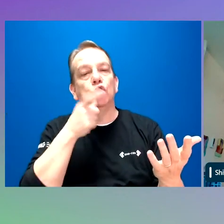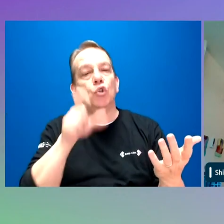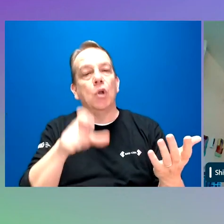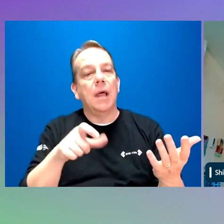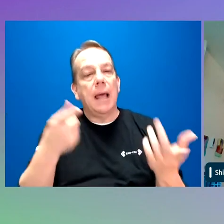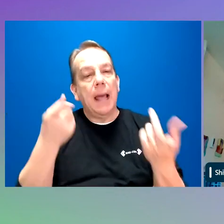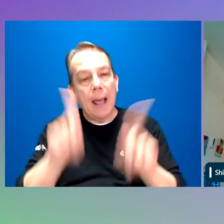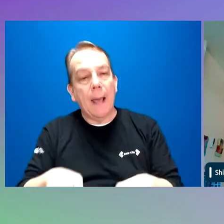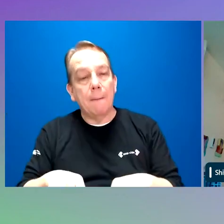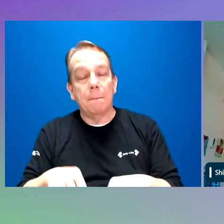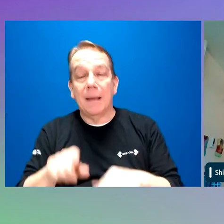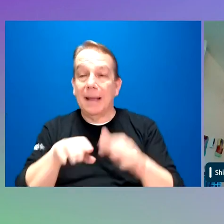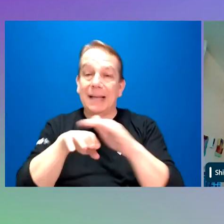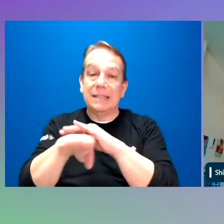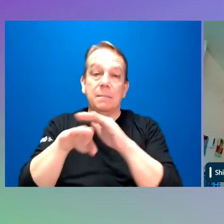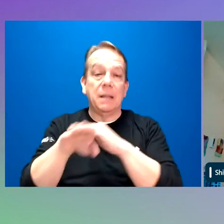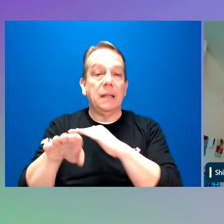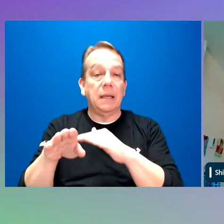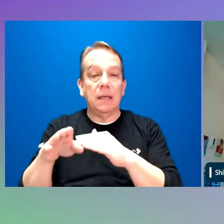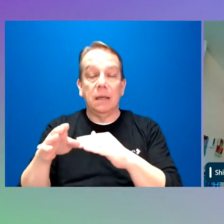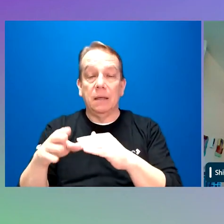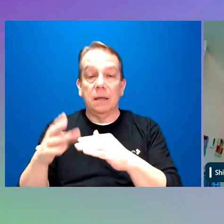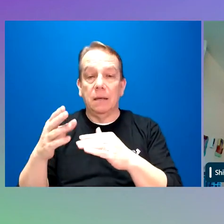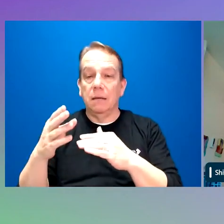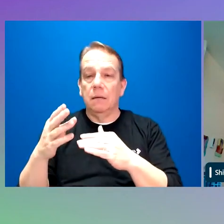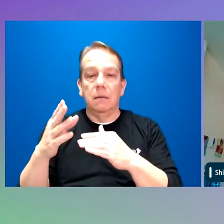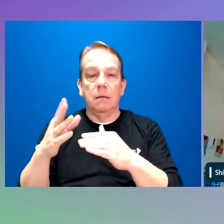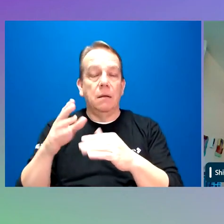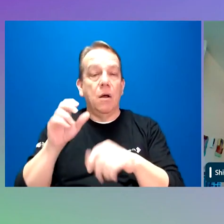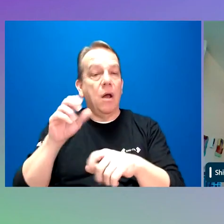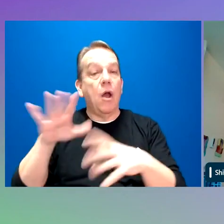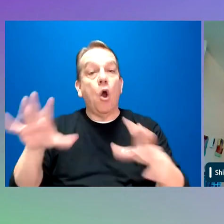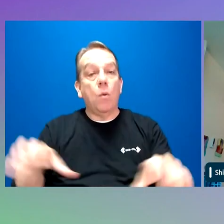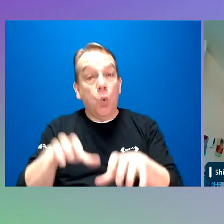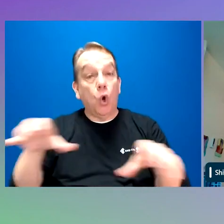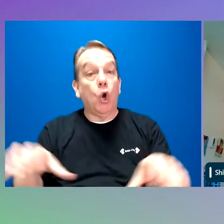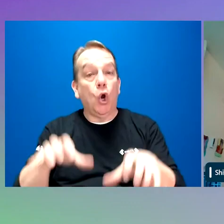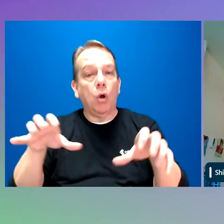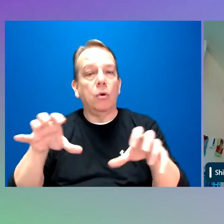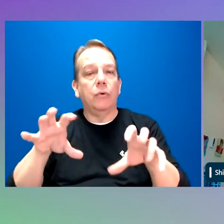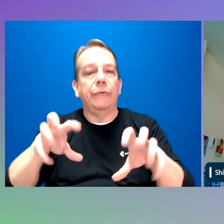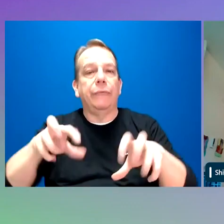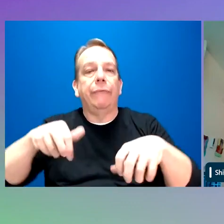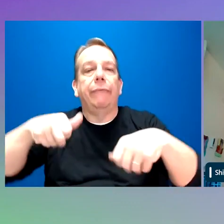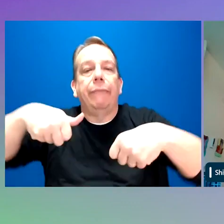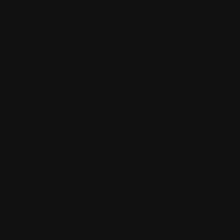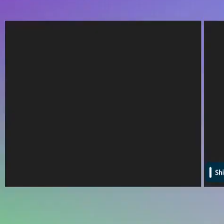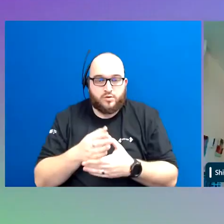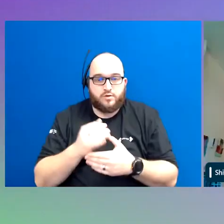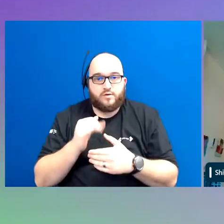works, uh, comes to a grinding halt if the dedicated resource